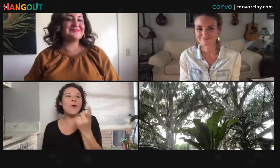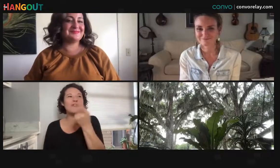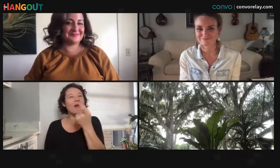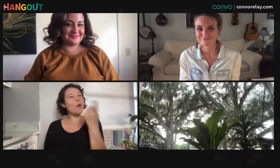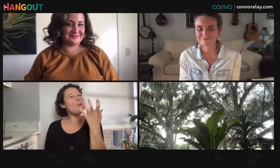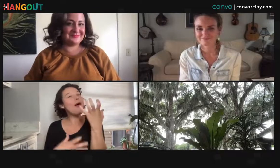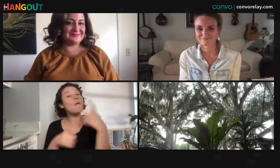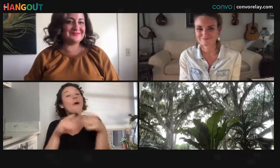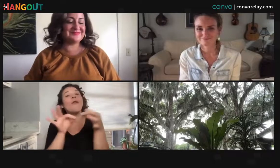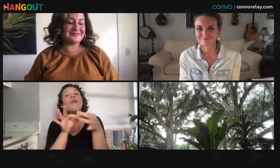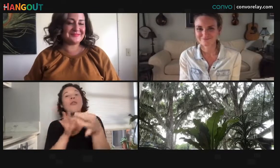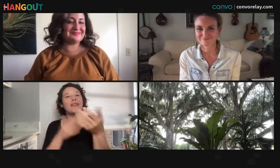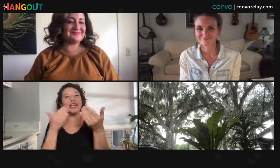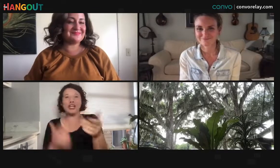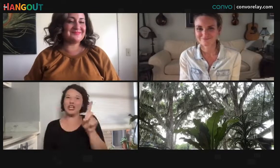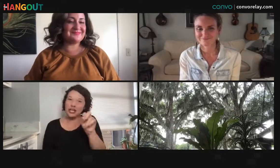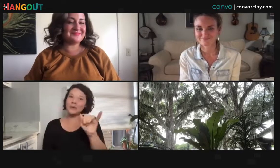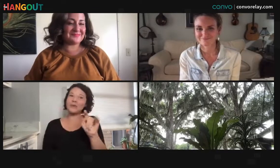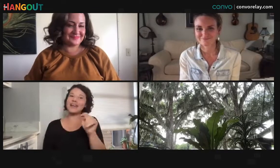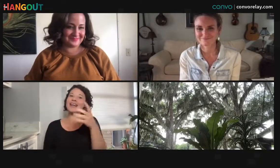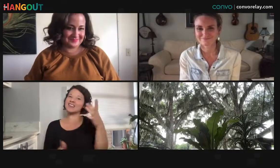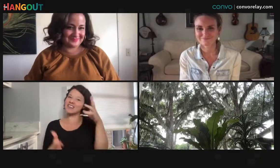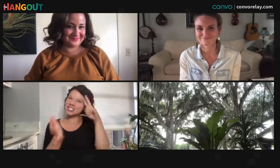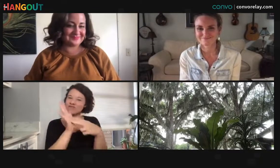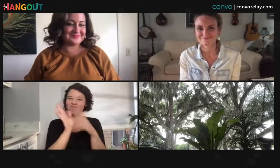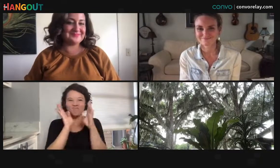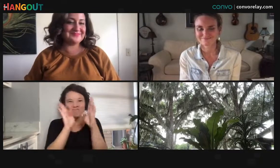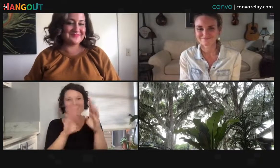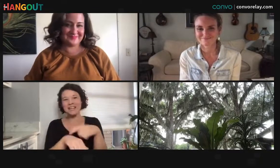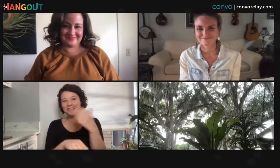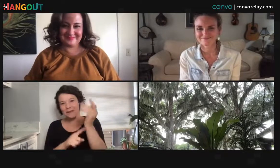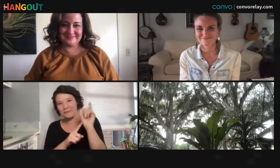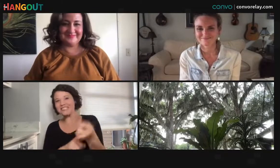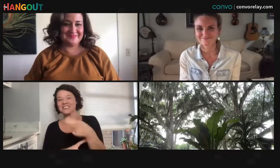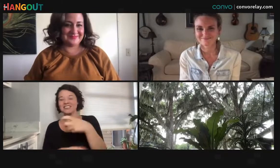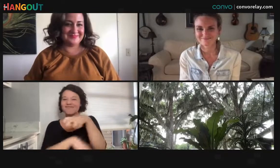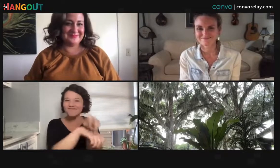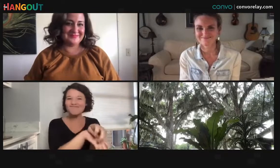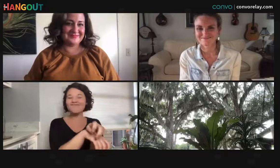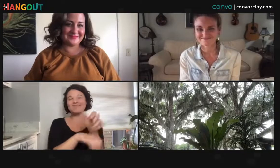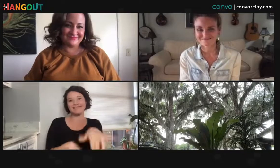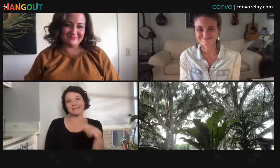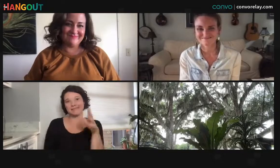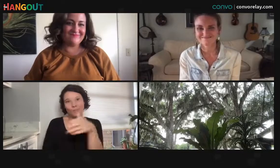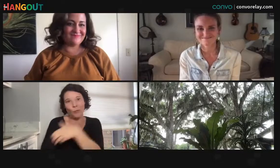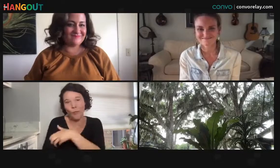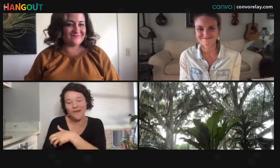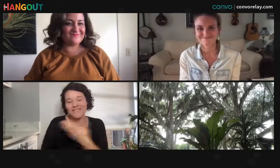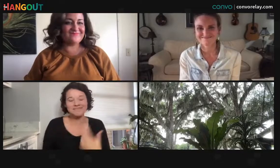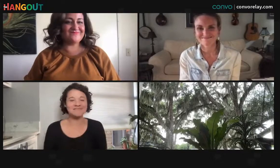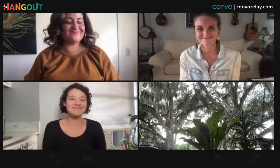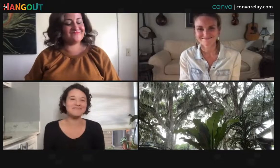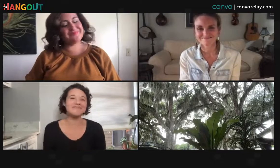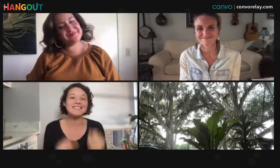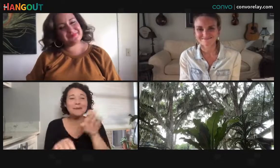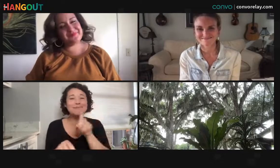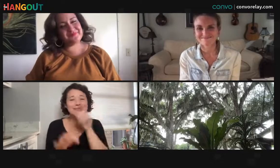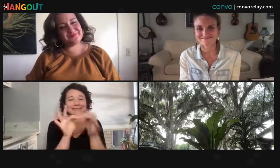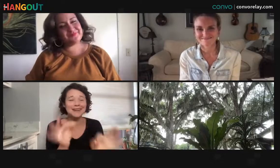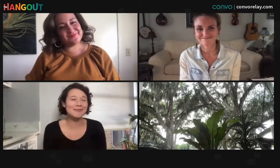called your name maybe it's in a park or something that has piqued your interest if you want to check it out block out the time maybe just 15 minutes it can be